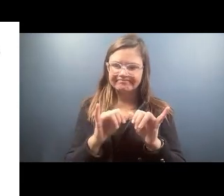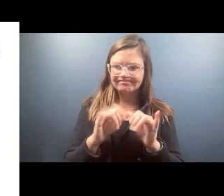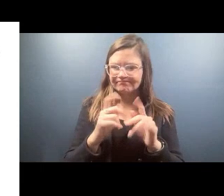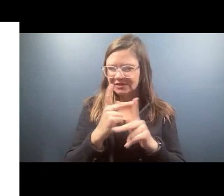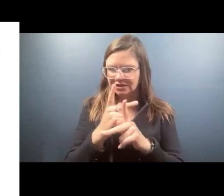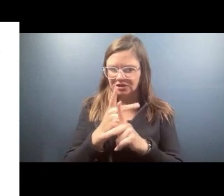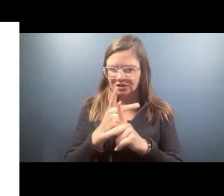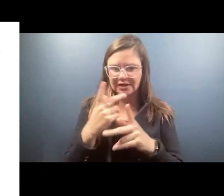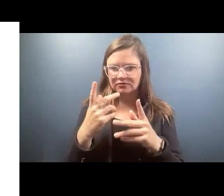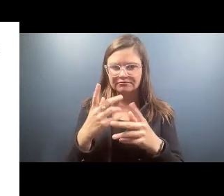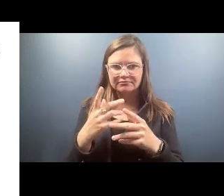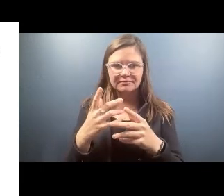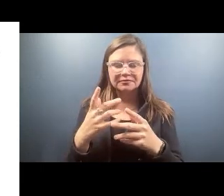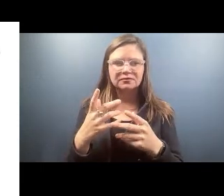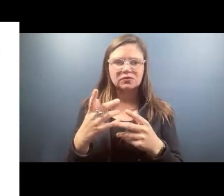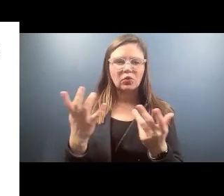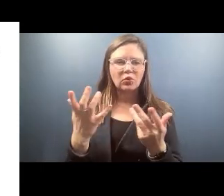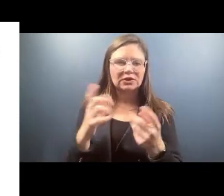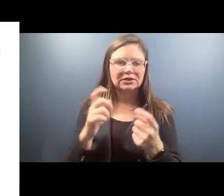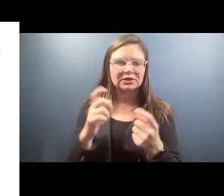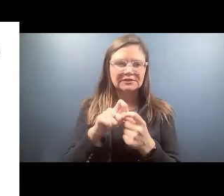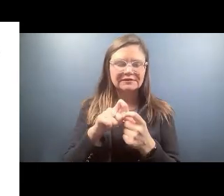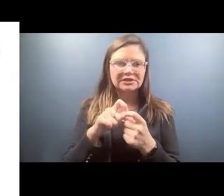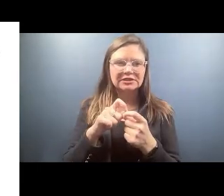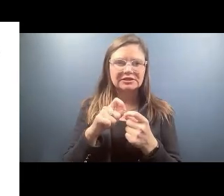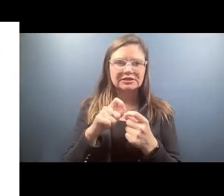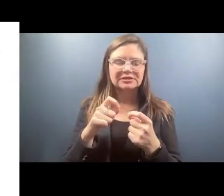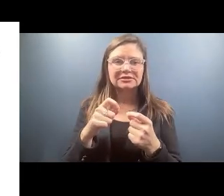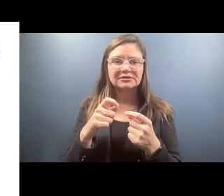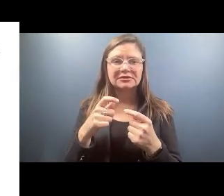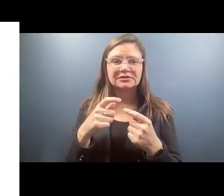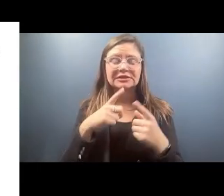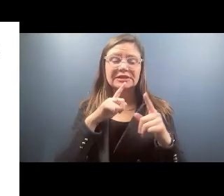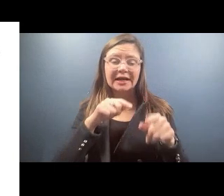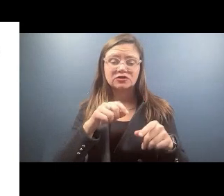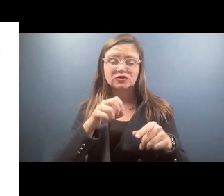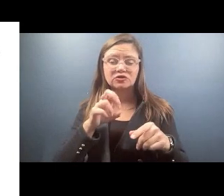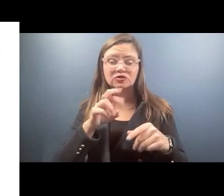And then finally, which specific measures answer or address the need that you've identified.